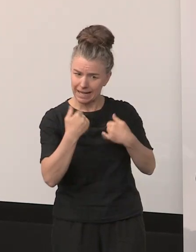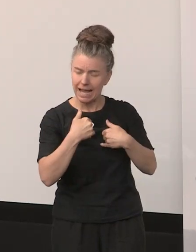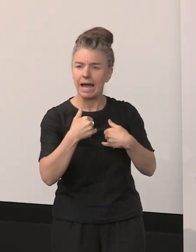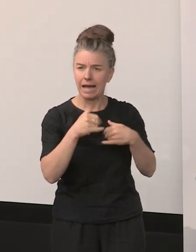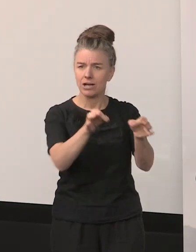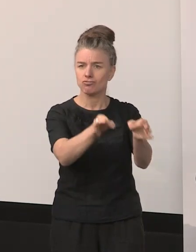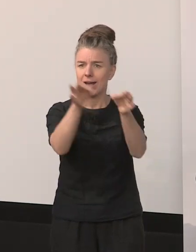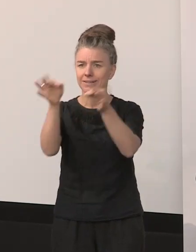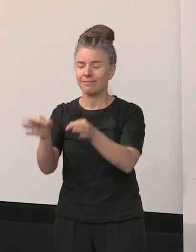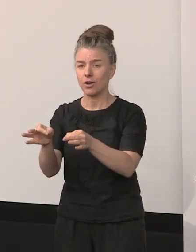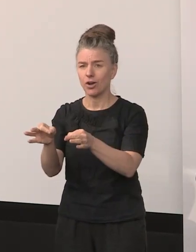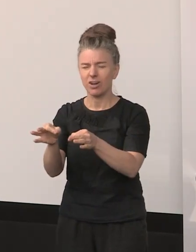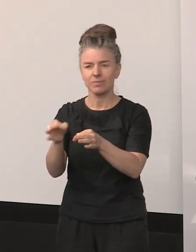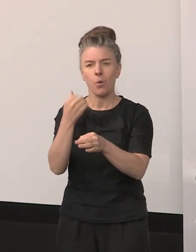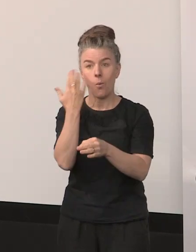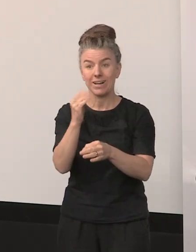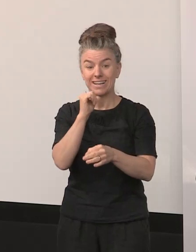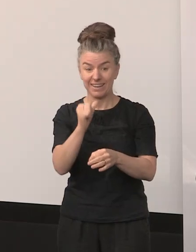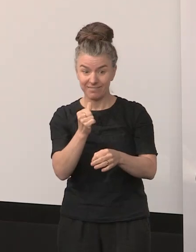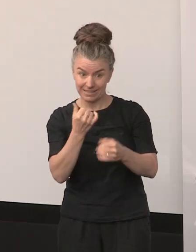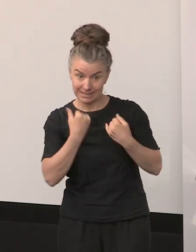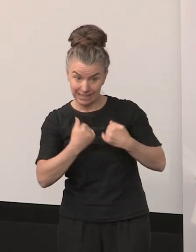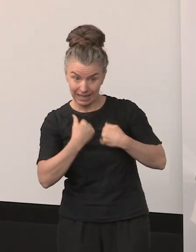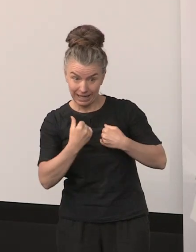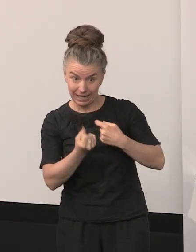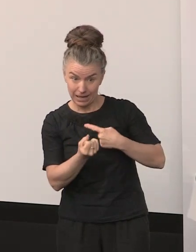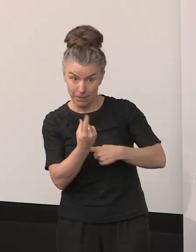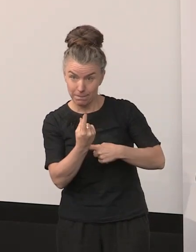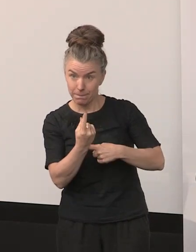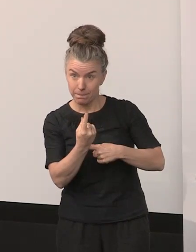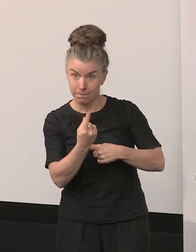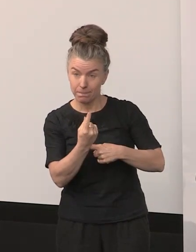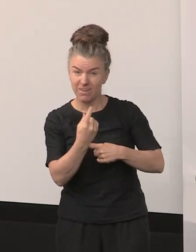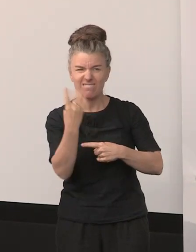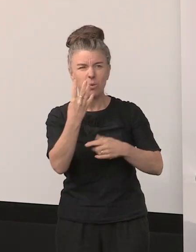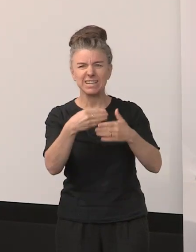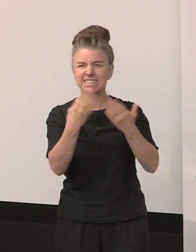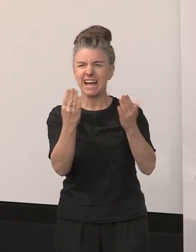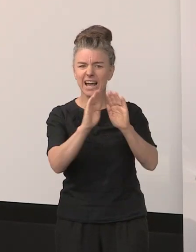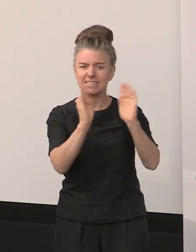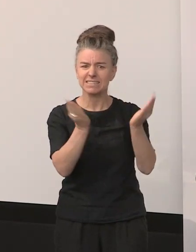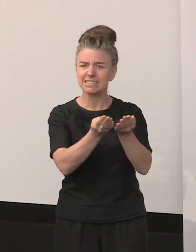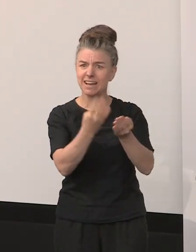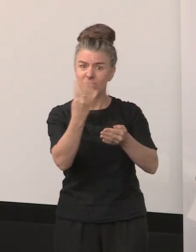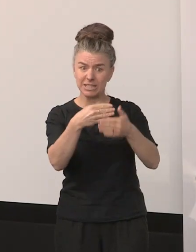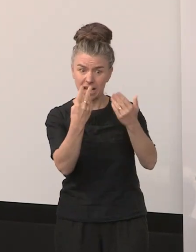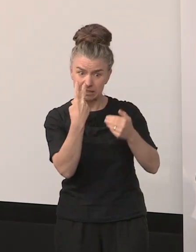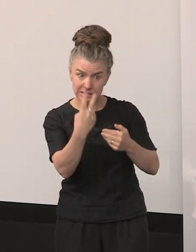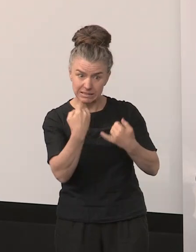On 15 June, a few days ago, he developed some symptoms and he was transferred, as happens